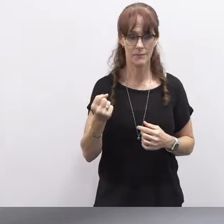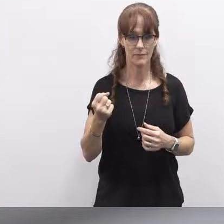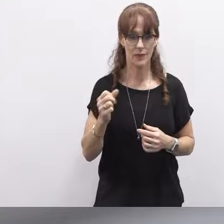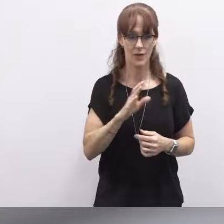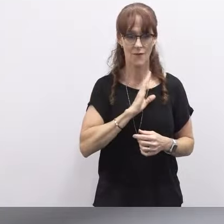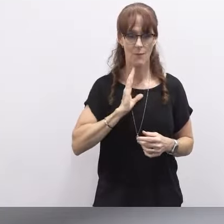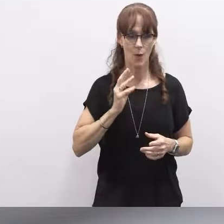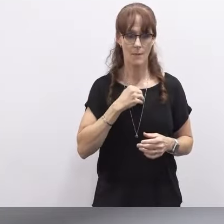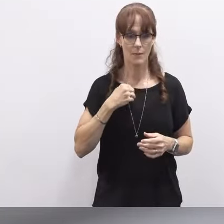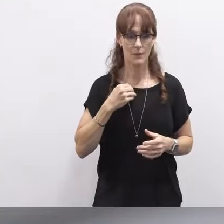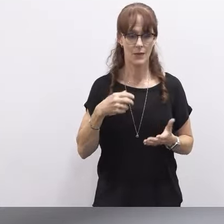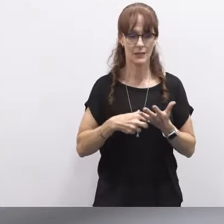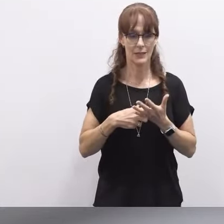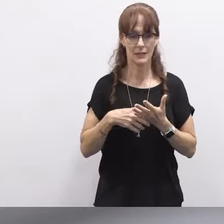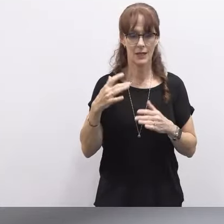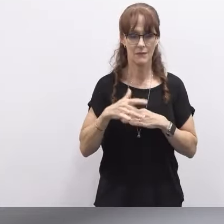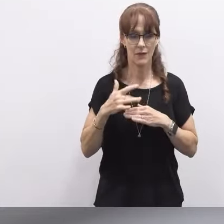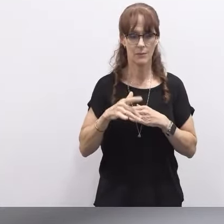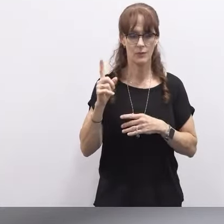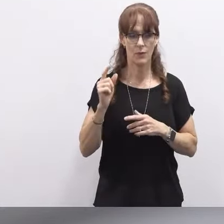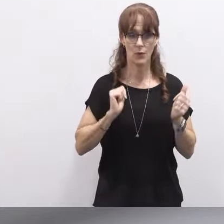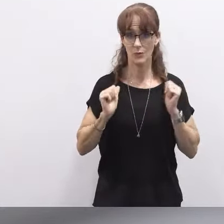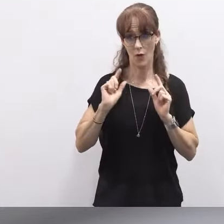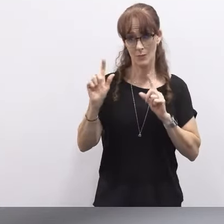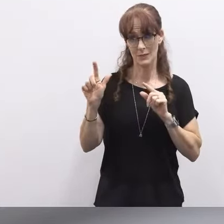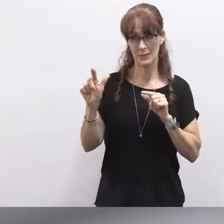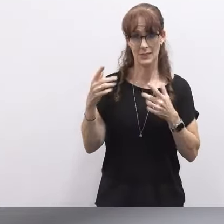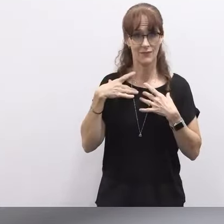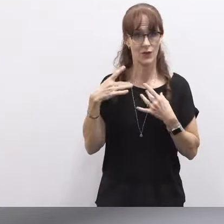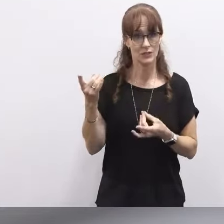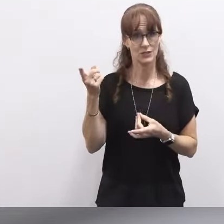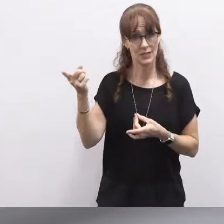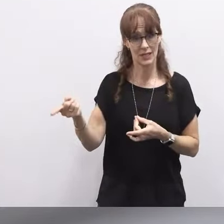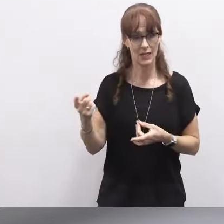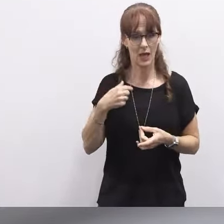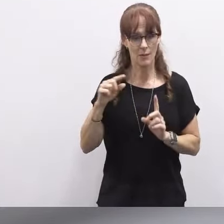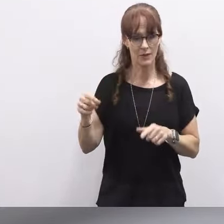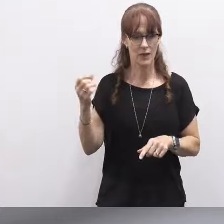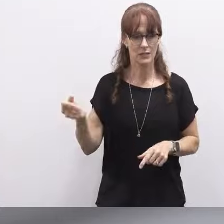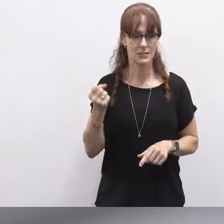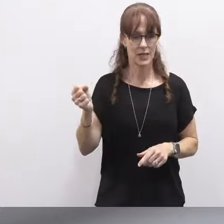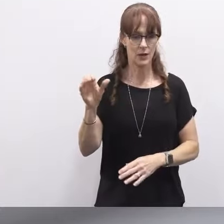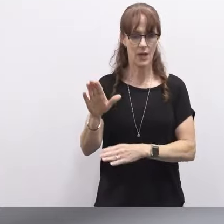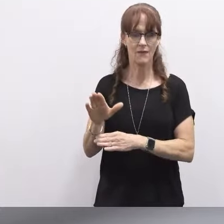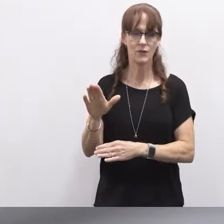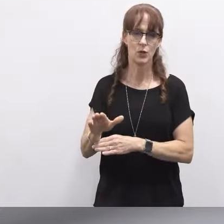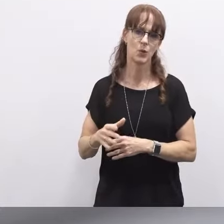there may be a ticket still available for one of those performances. If you're interested, I know I'll be there on Saturday afternoon.